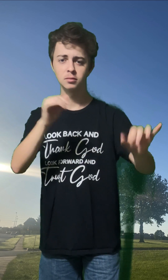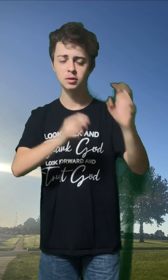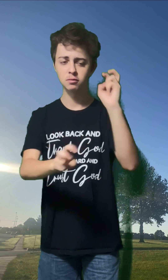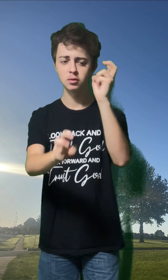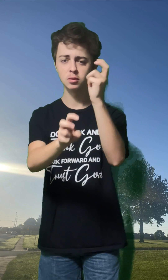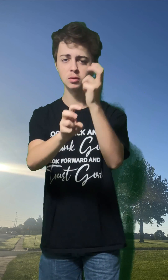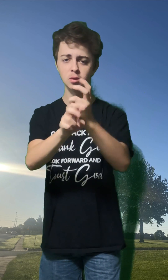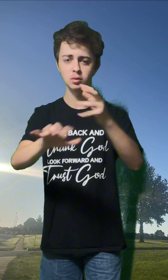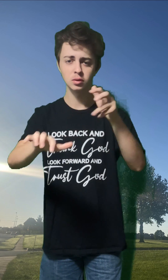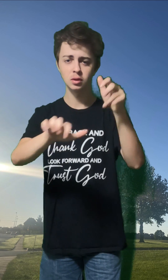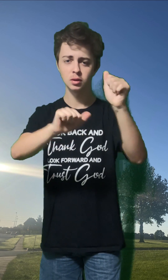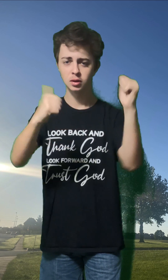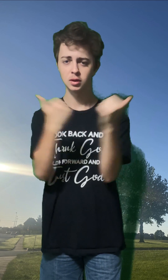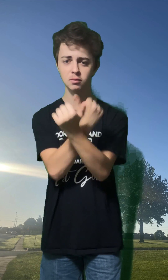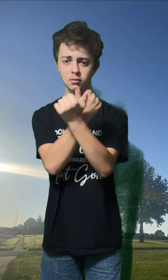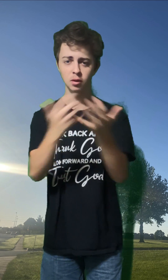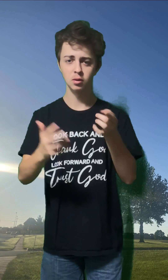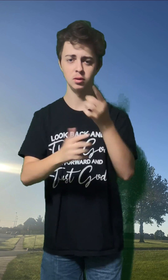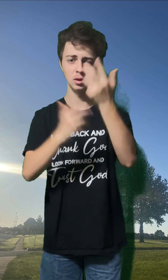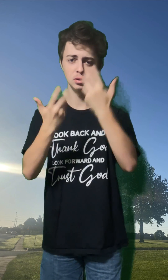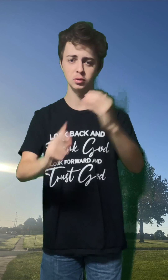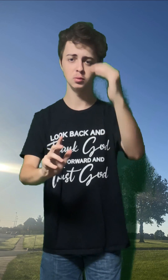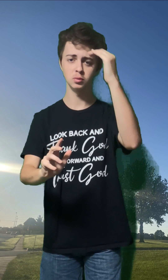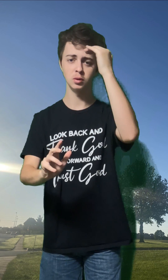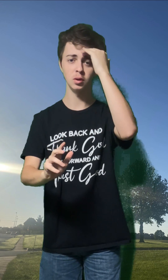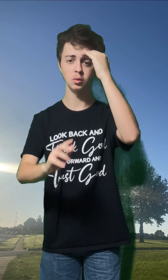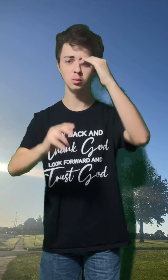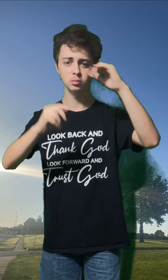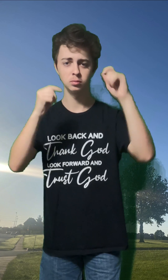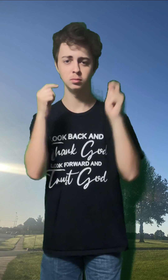It's difficult to leave all that you know